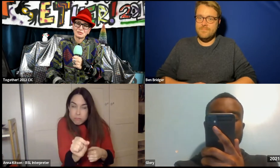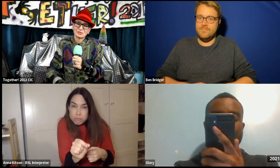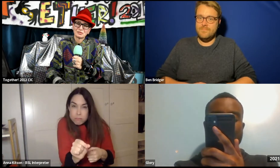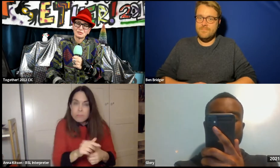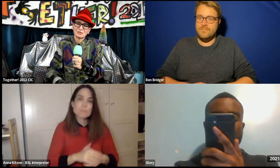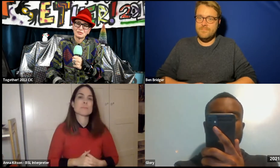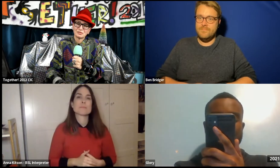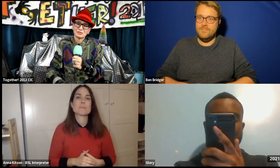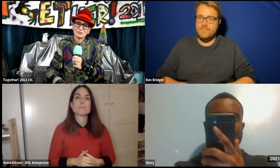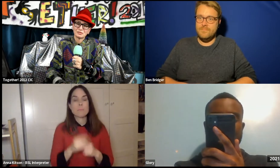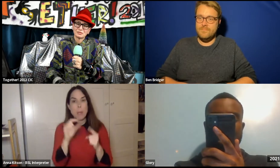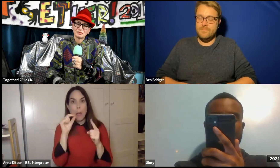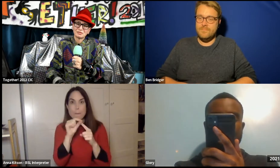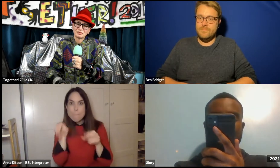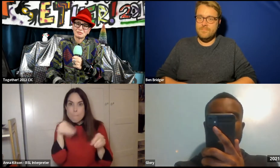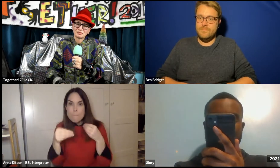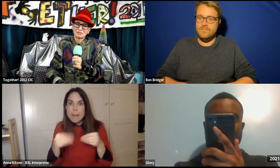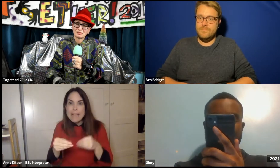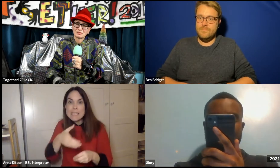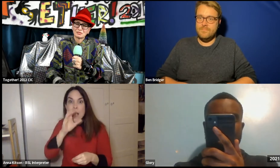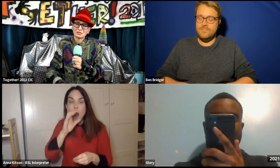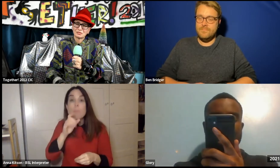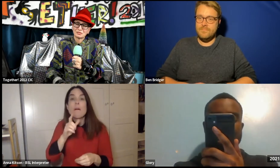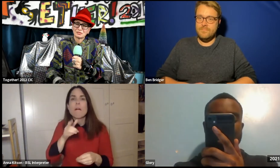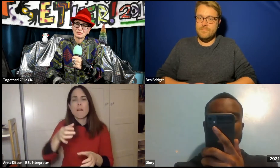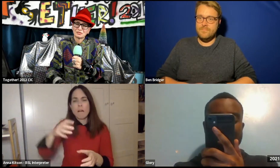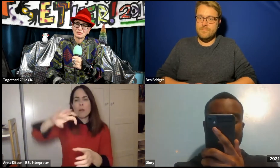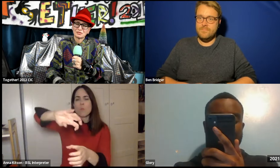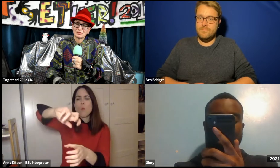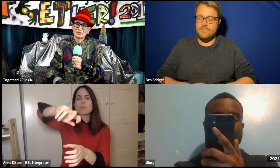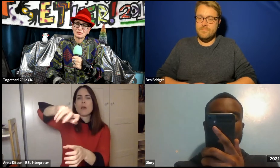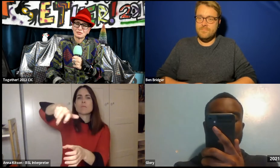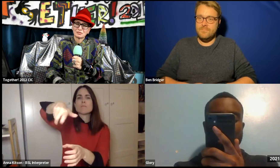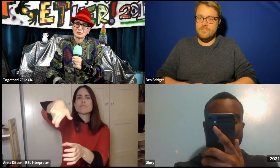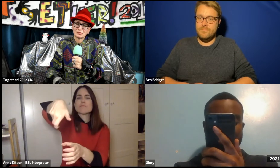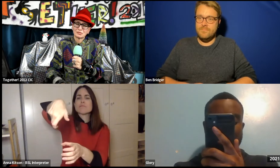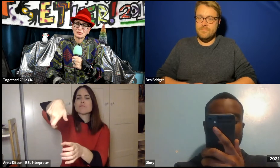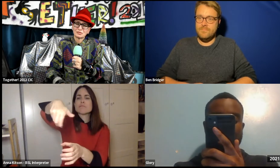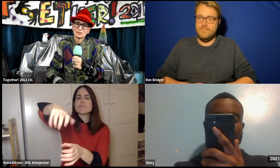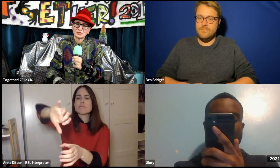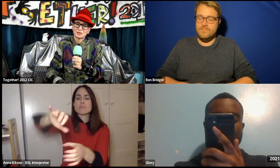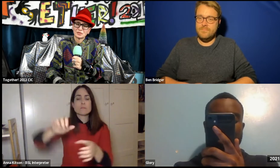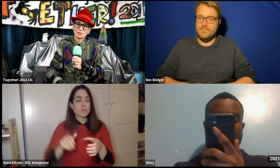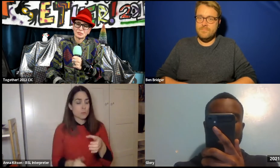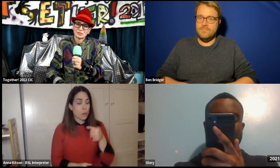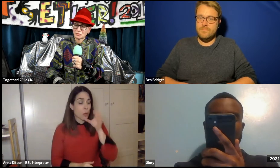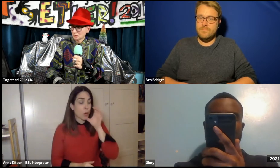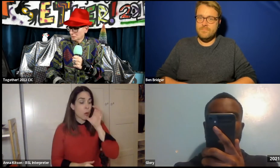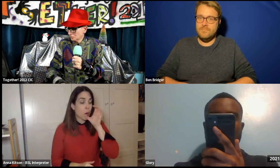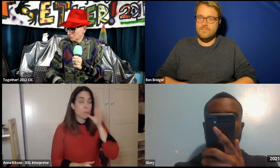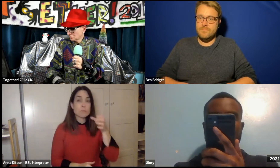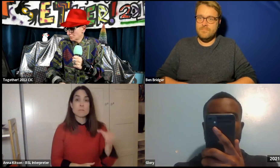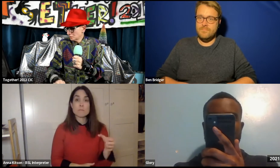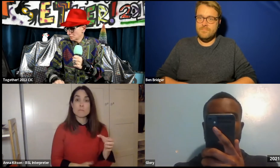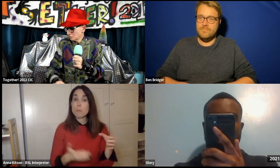You put water in the plastic cup to drink it. Also you can taste pineapple juice